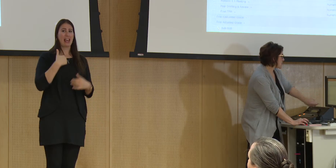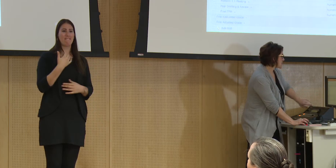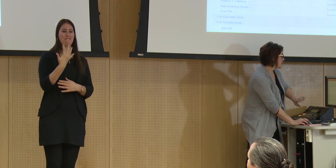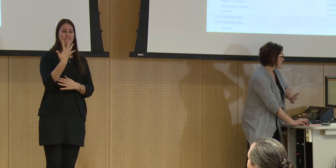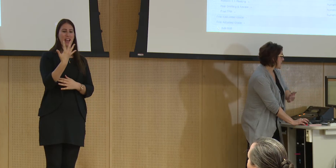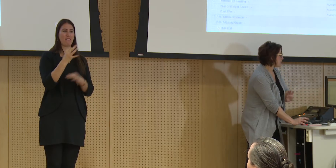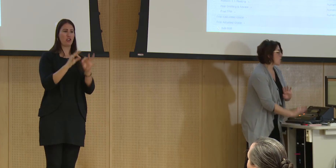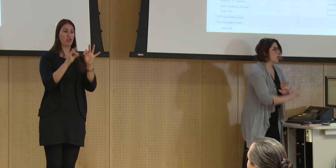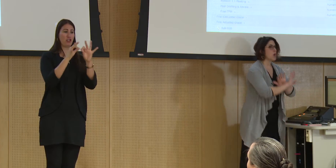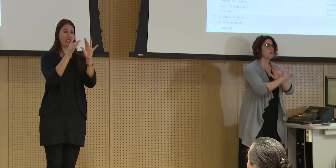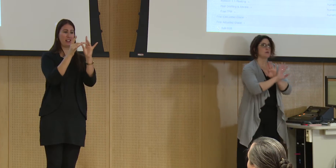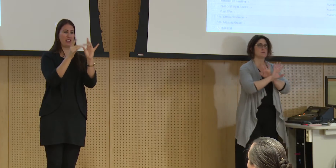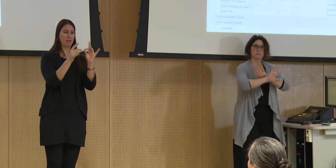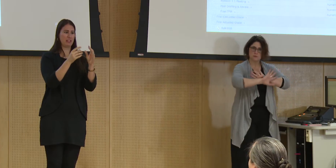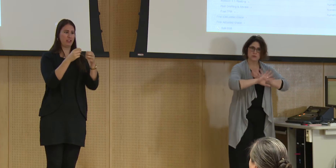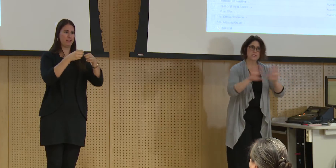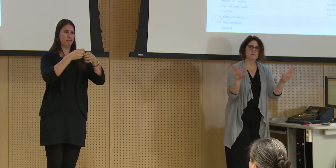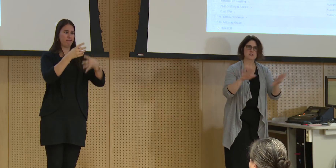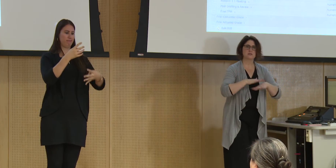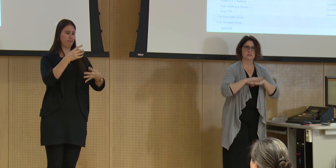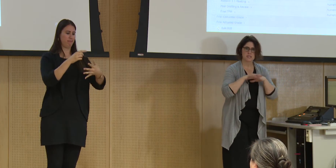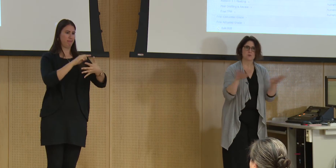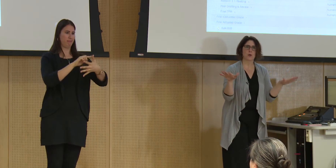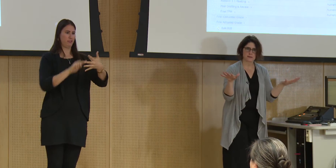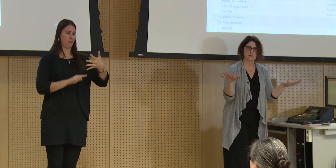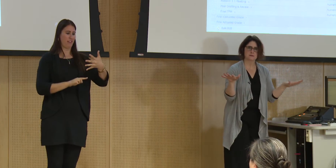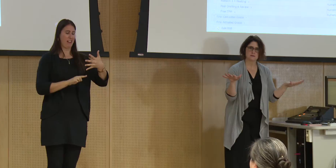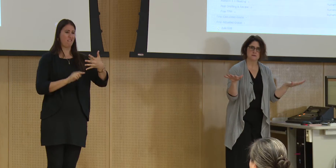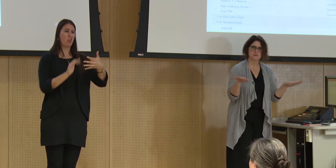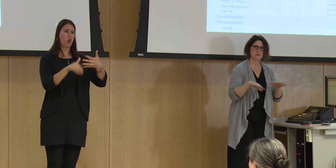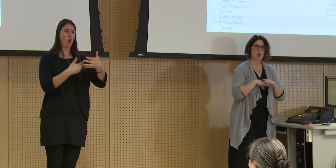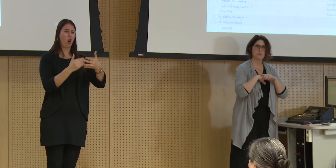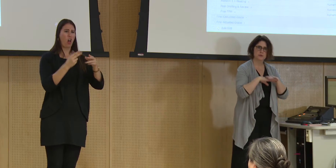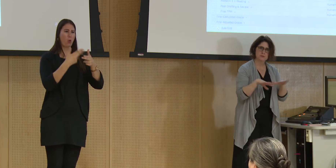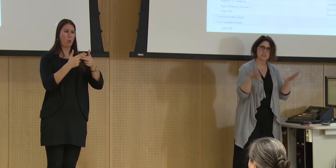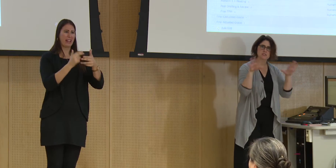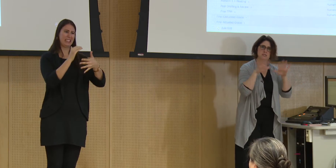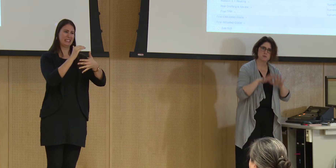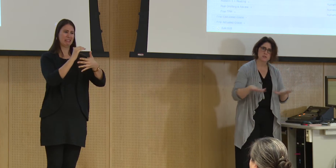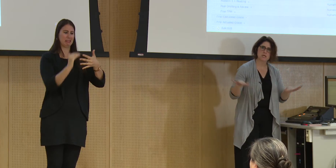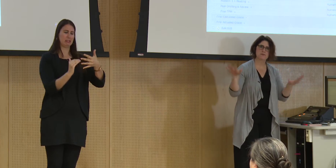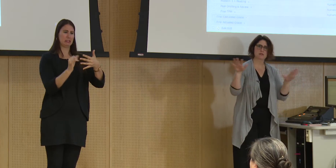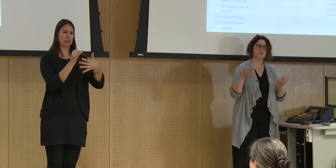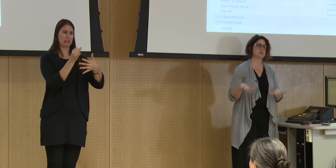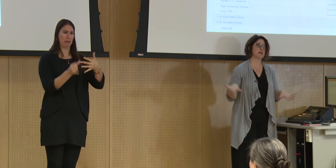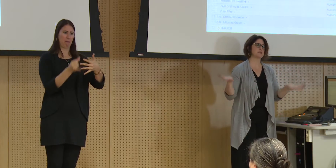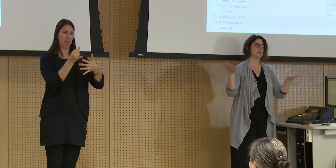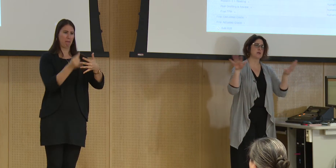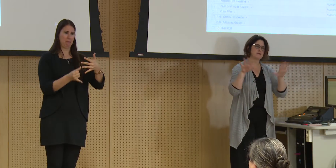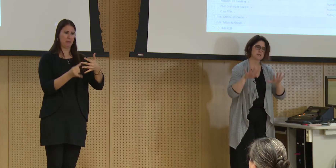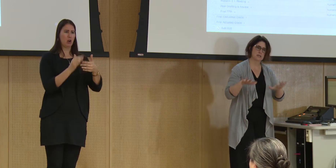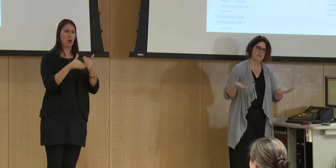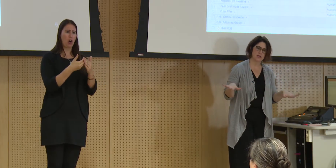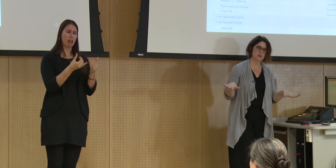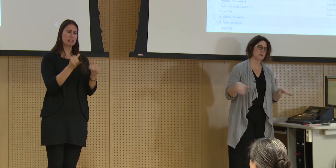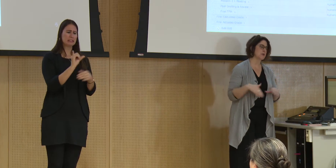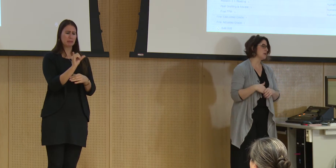and they're all pretty much the same weight. They're all pretty much a similar type of exercise. They all have the same value.